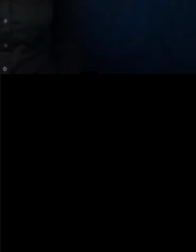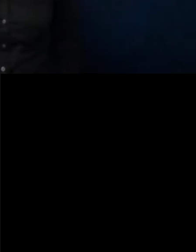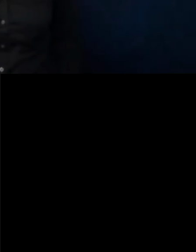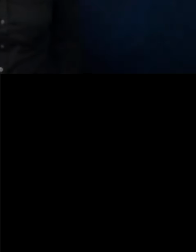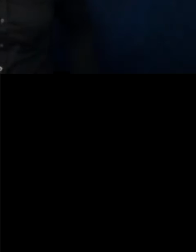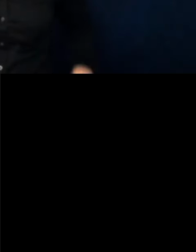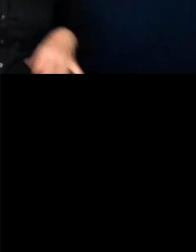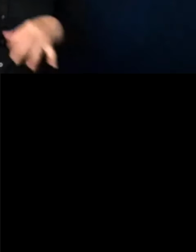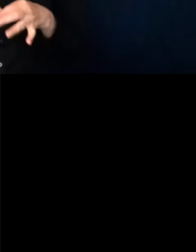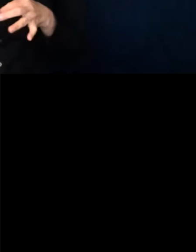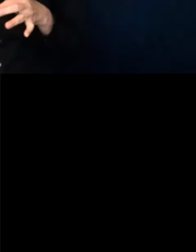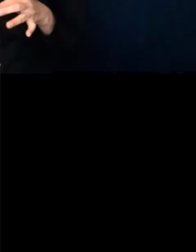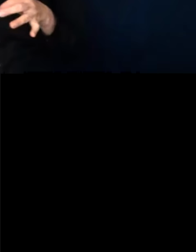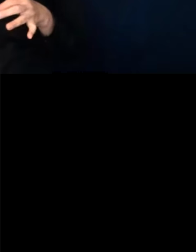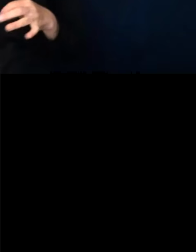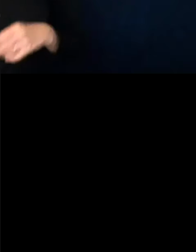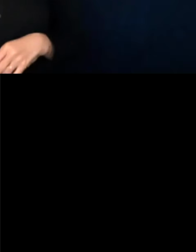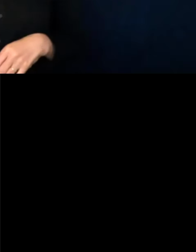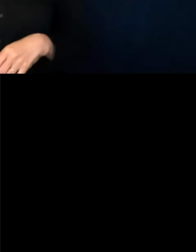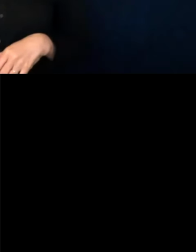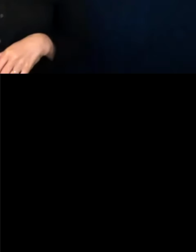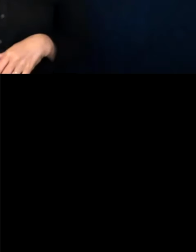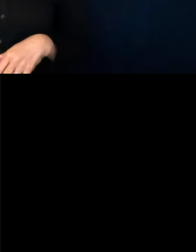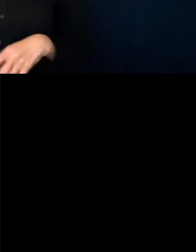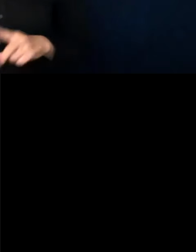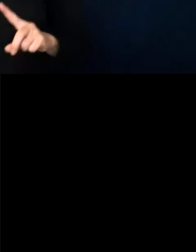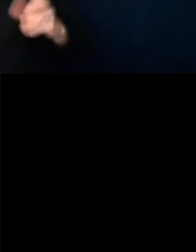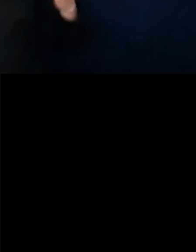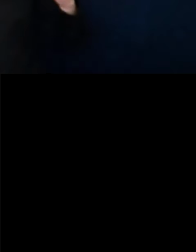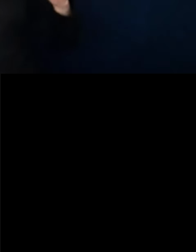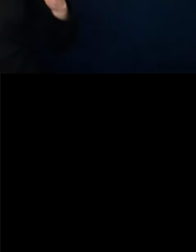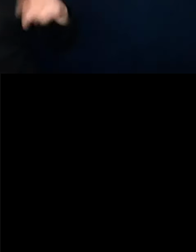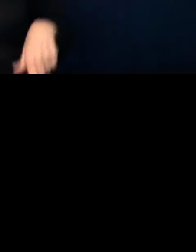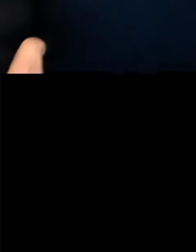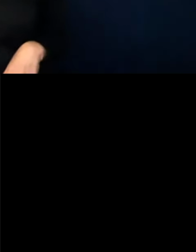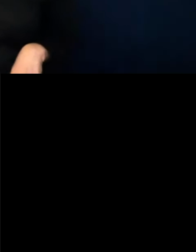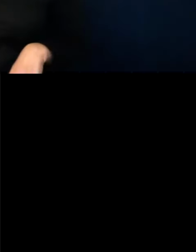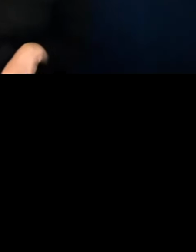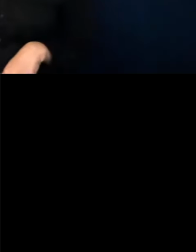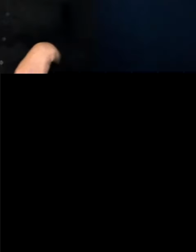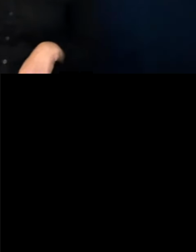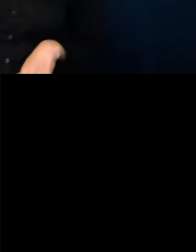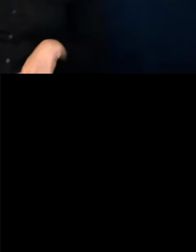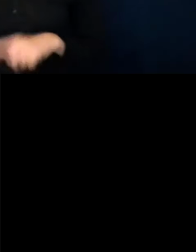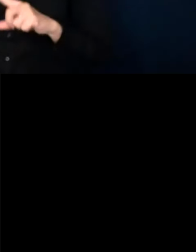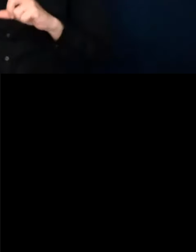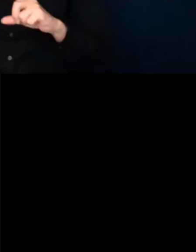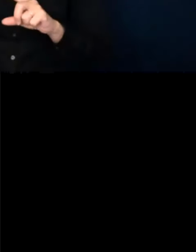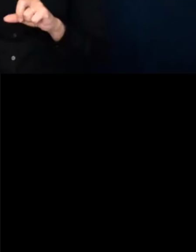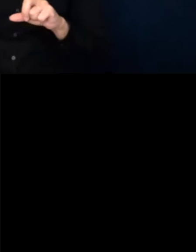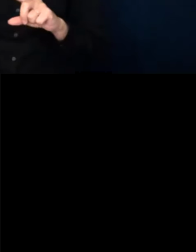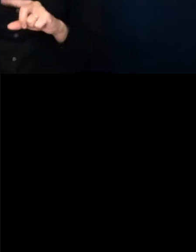That was a shout out. Veronica said, "Wonderful, thank you. This is a radical selection process, an amazing opportunity for artists.